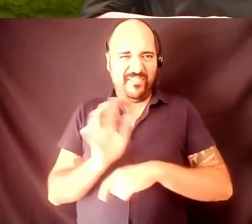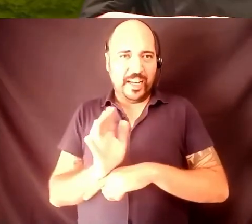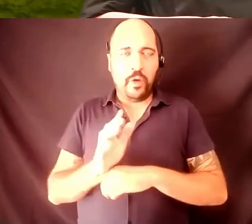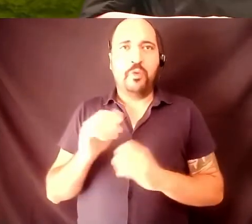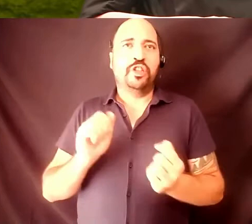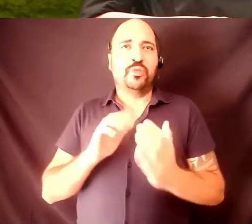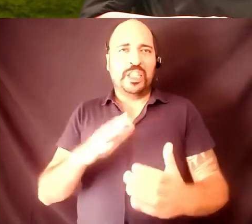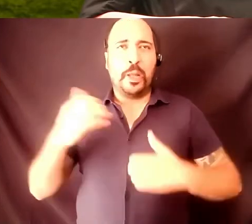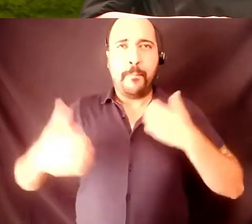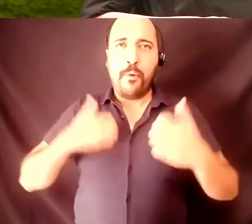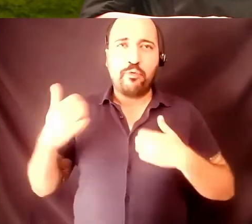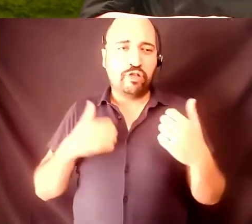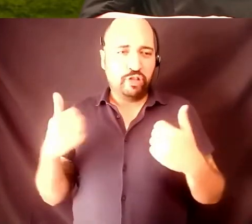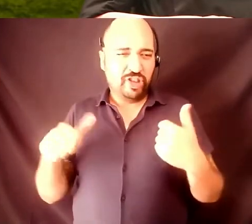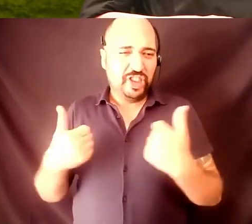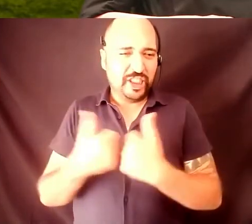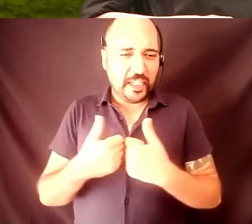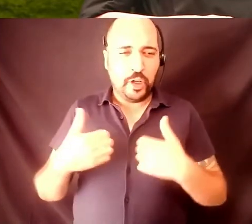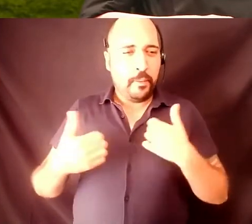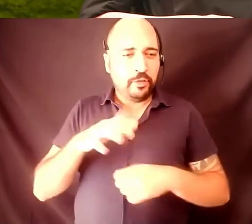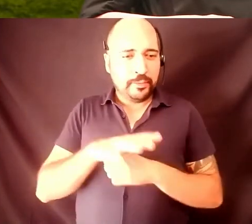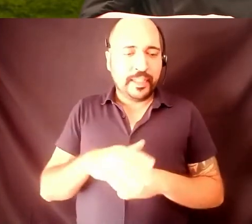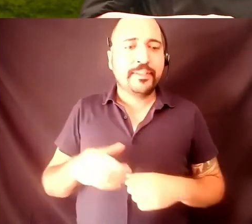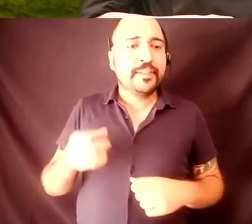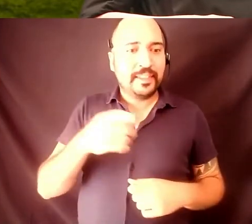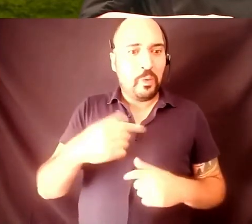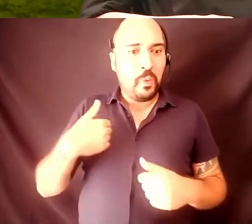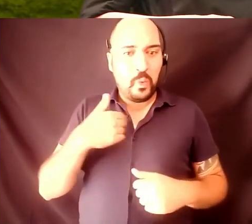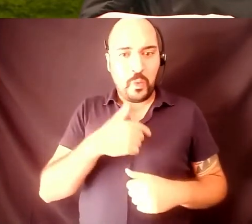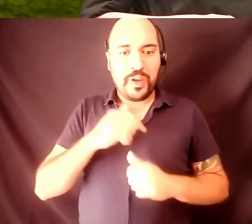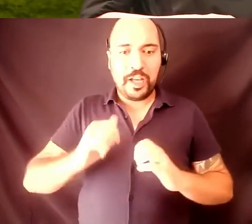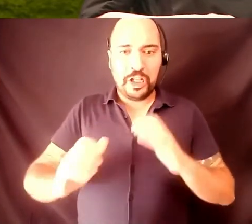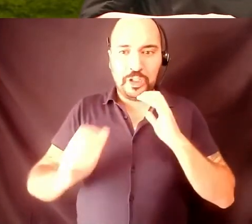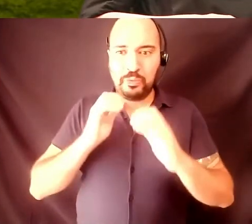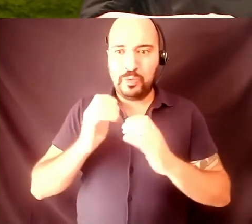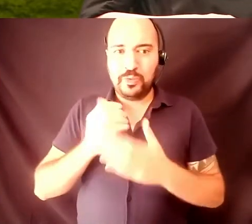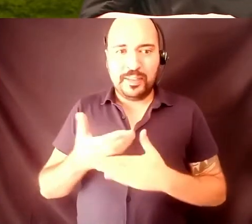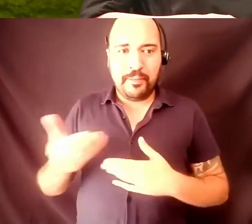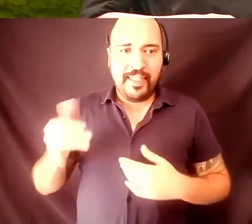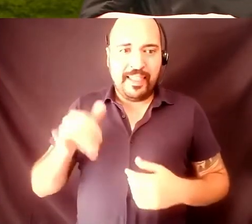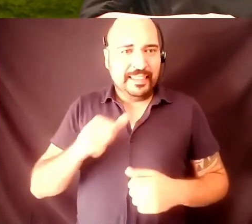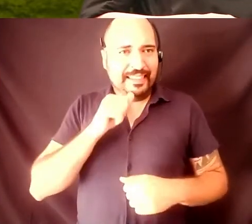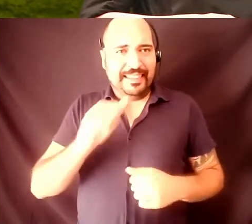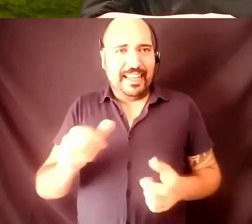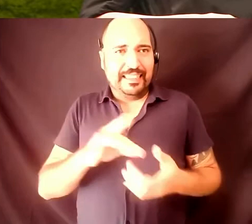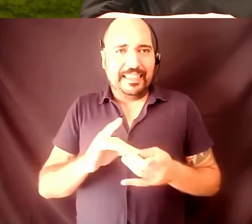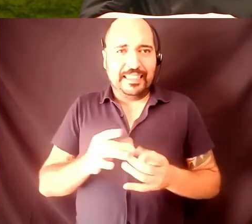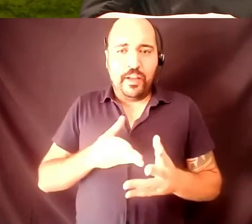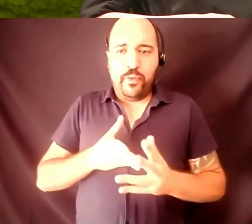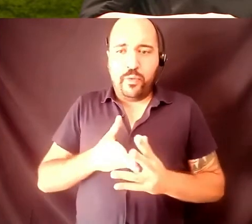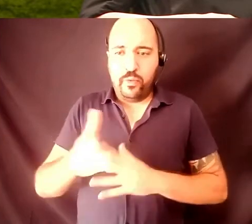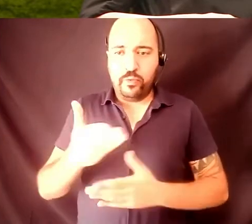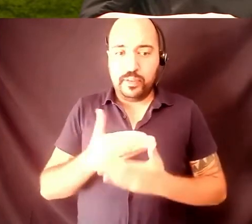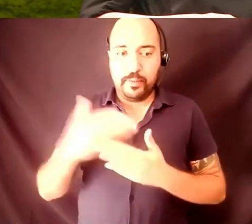This idea that we can communicate something that is unsaid through something visual. Right? And wanting to sort of bring that to the fore.